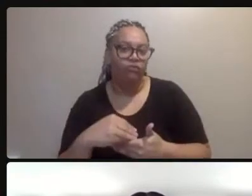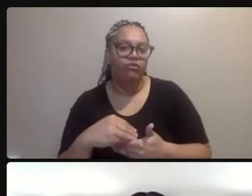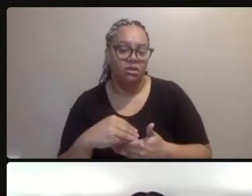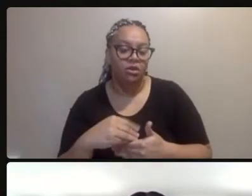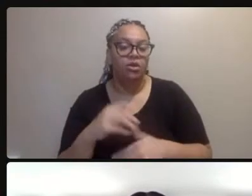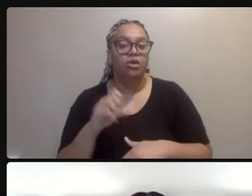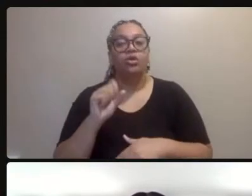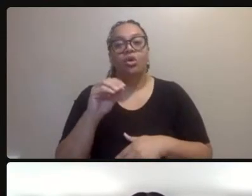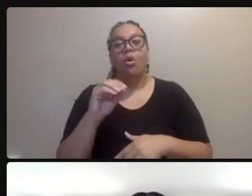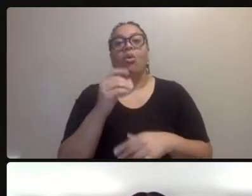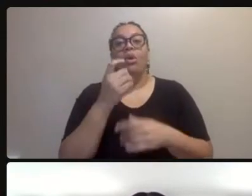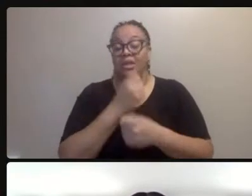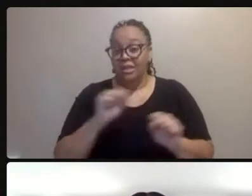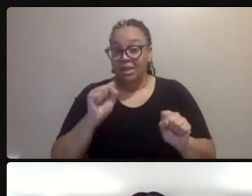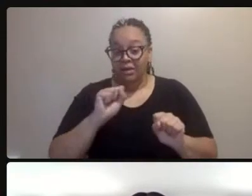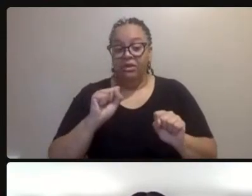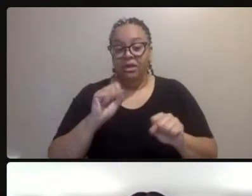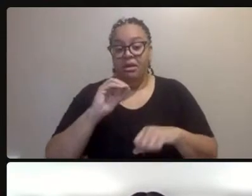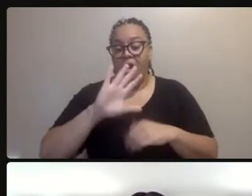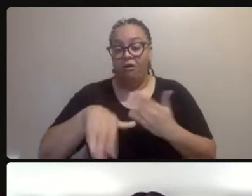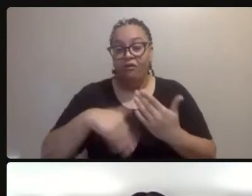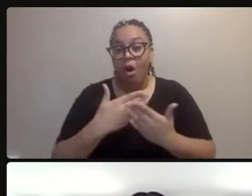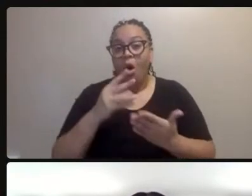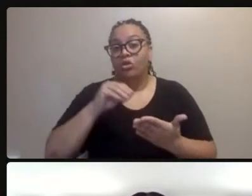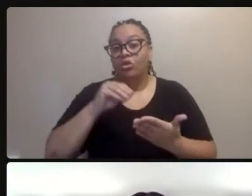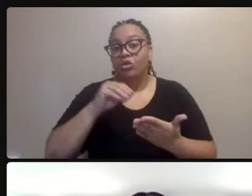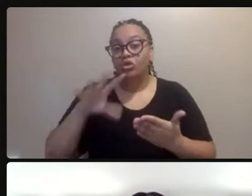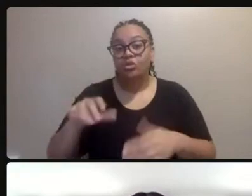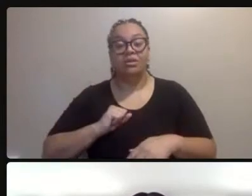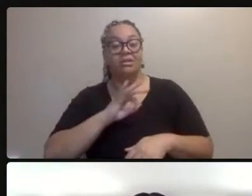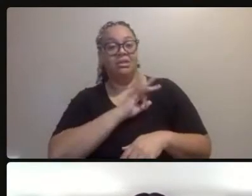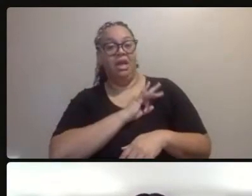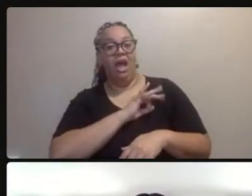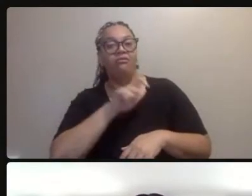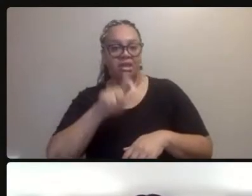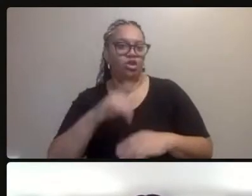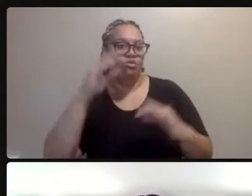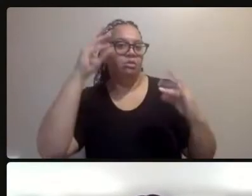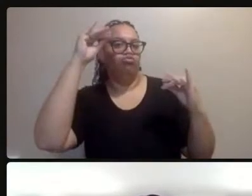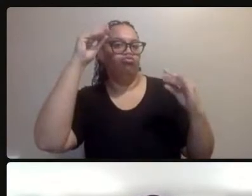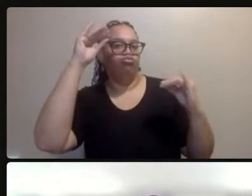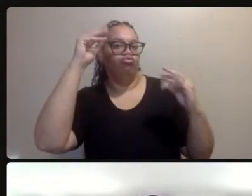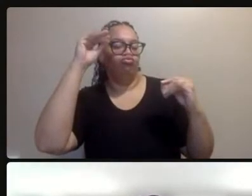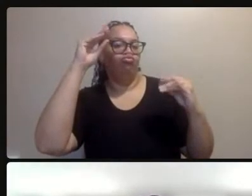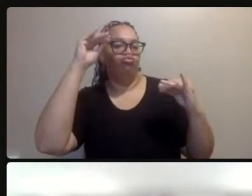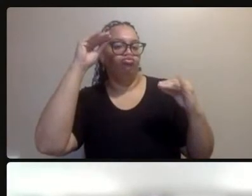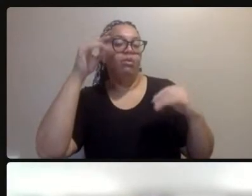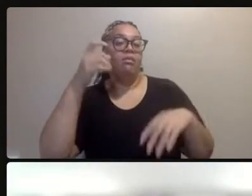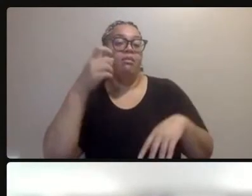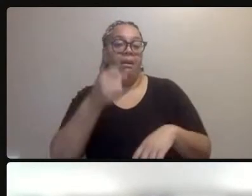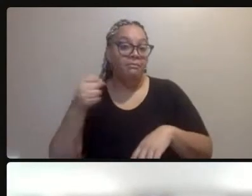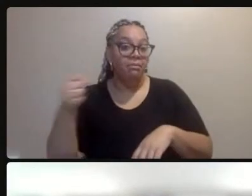BEST FOR REGULAR ED OR TAG KIDS. IT'S NOT EQUITABLE FOR ALL